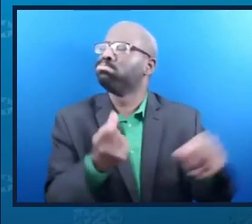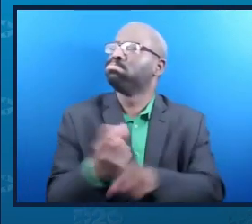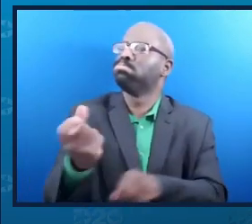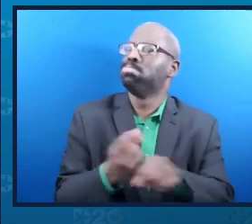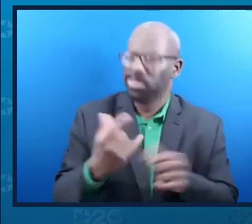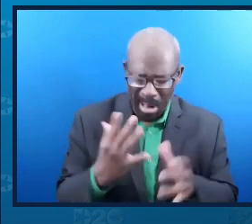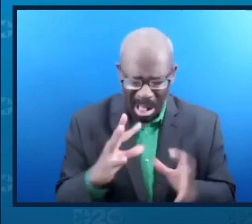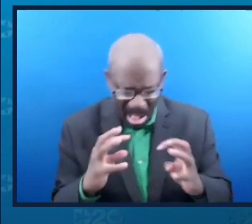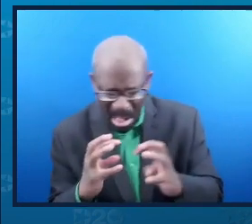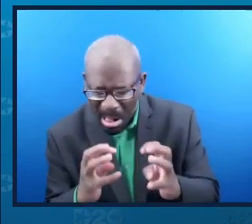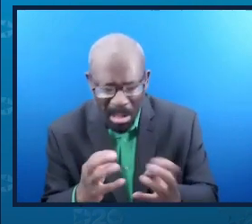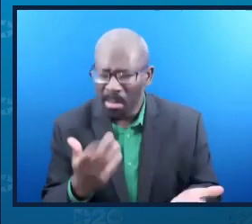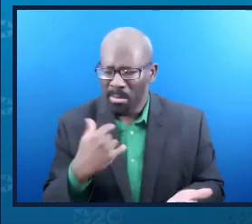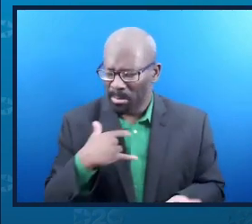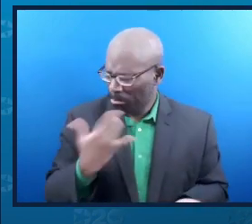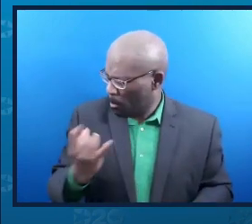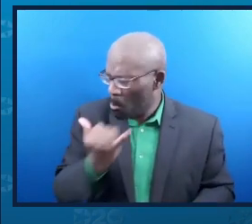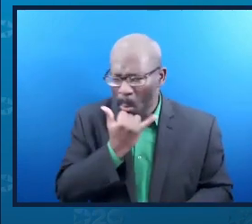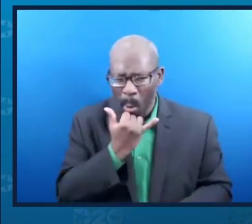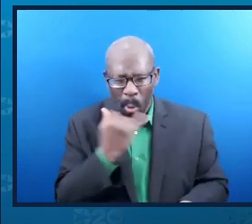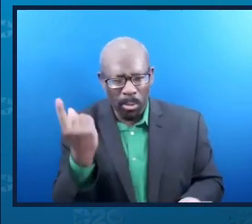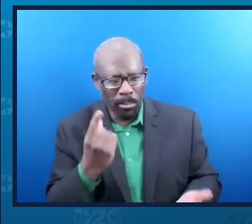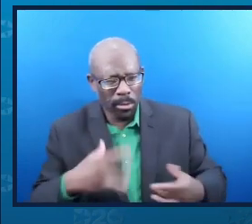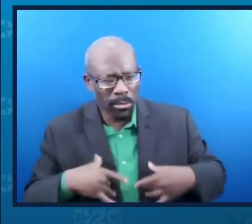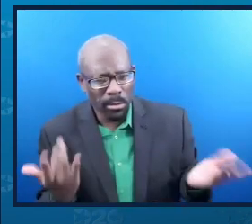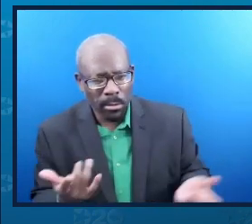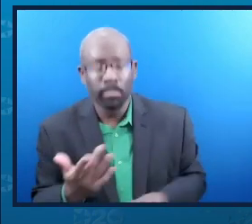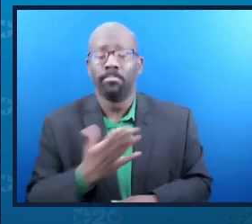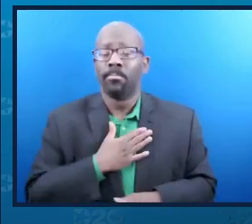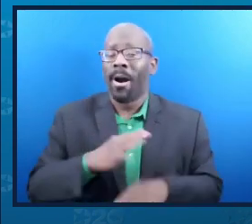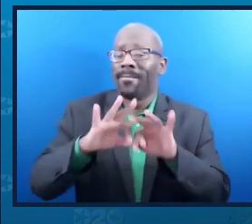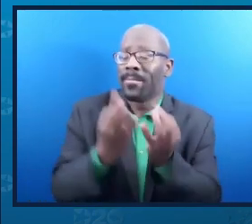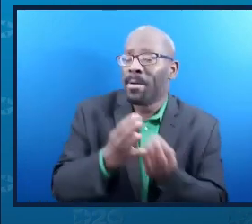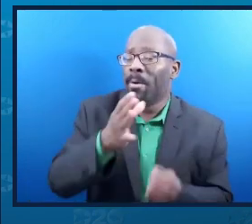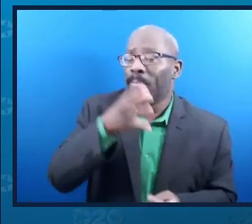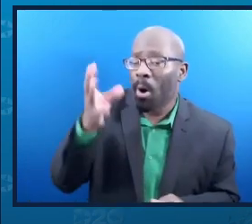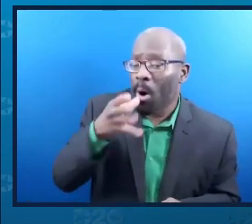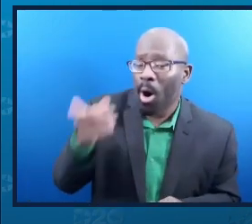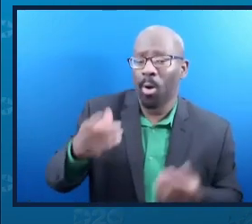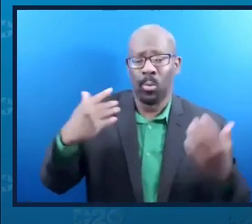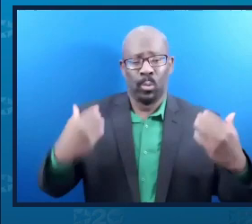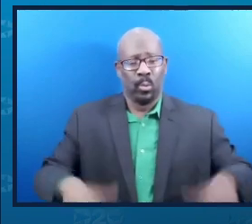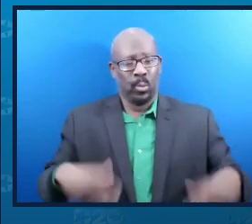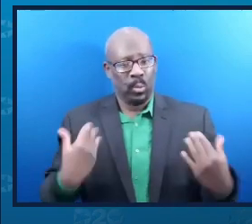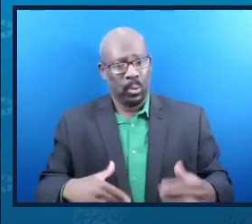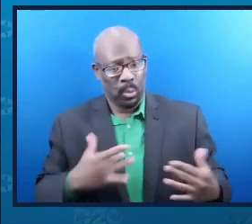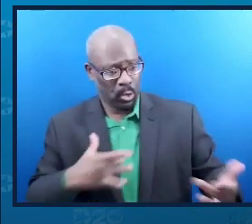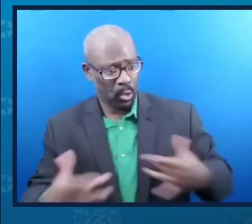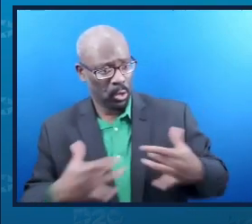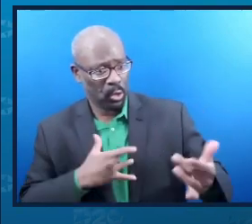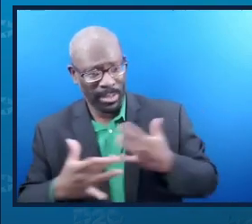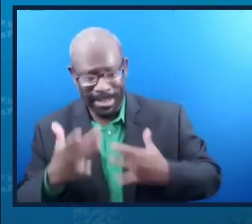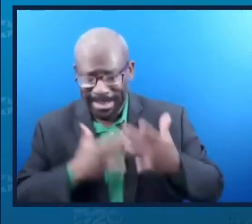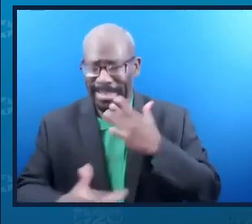WE ARE ADAPTING SUSTAINABLE SOLUTION ON THOSE FAMILY'S FARM, SWITCHING TO COMMUNITY MODEL,